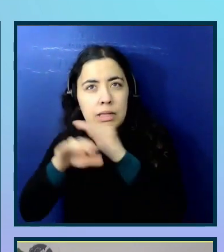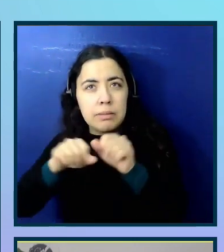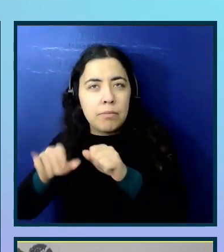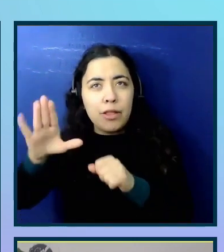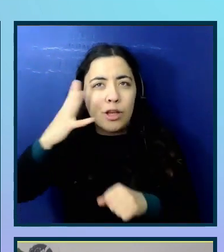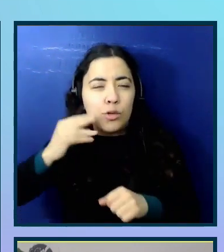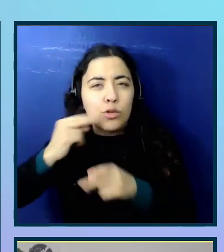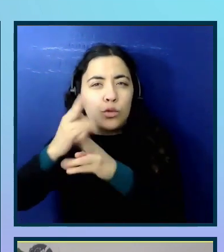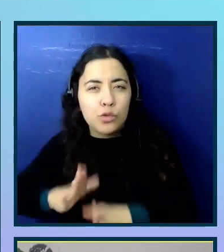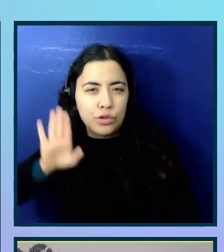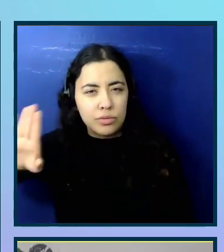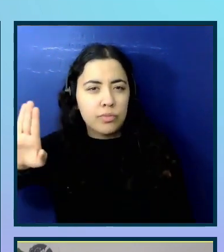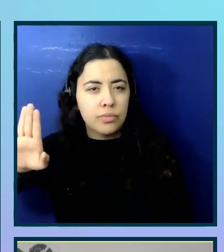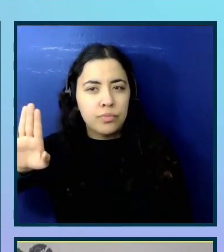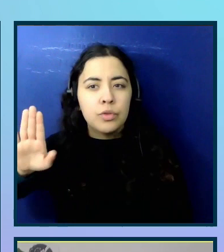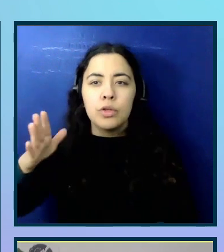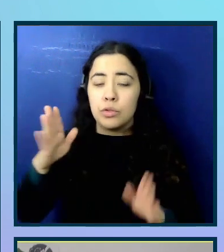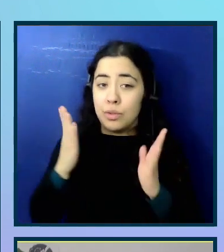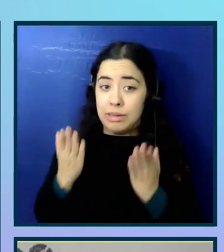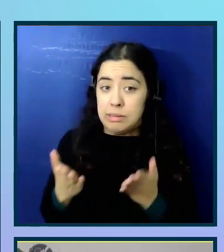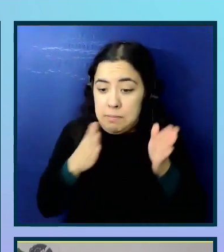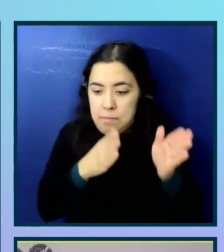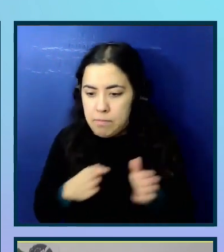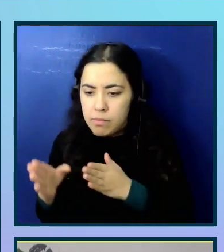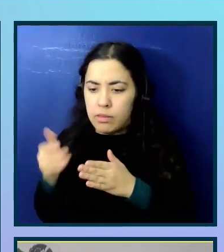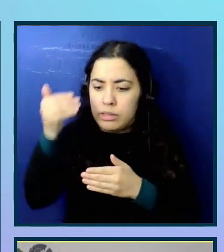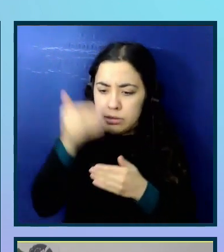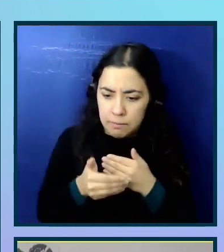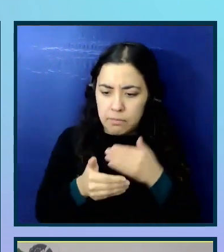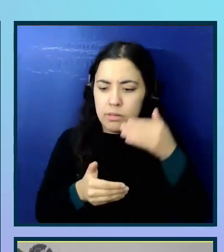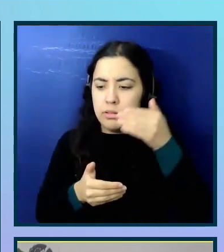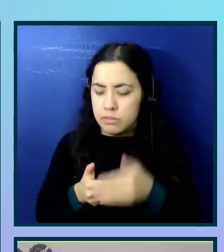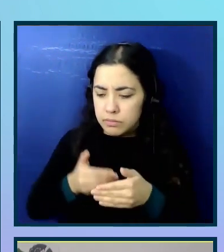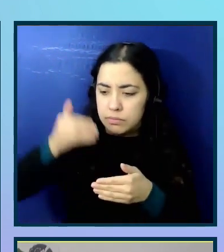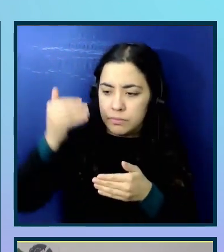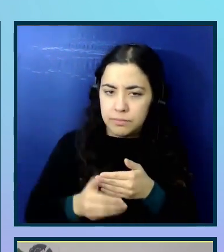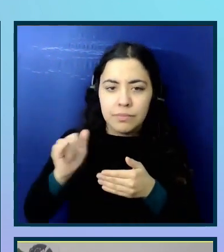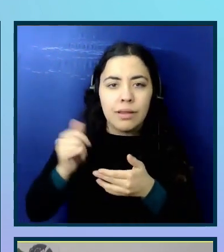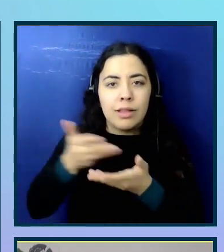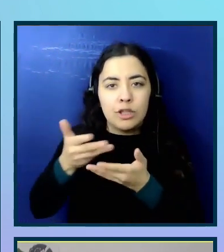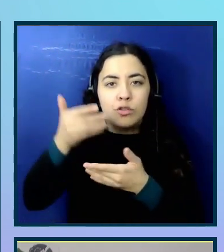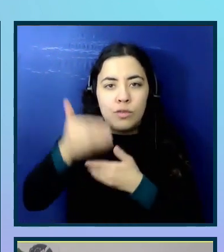So actually, taking the step and like really the step, like those interaction flu step to document this